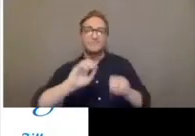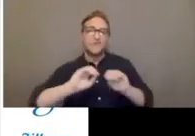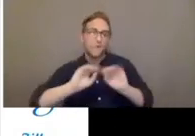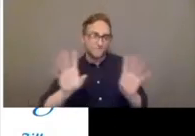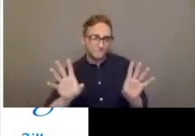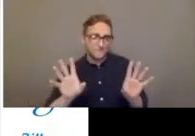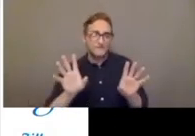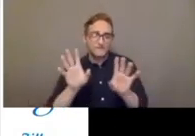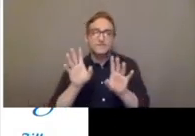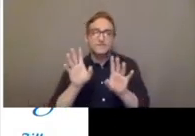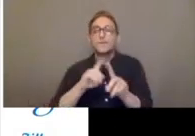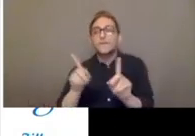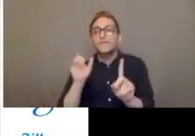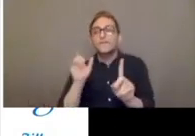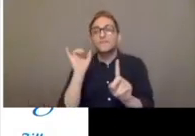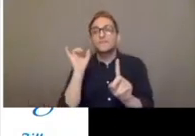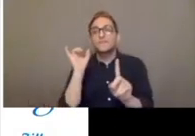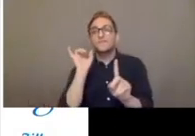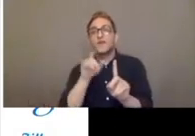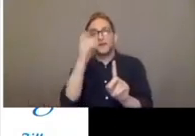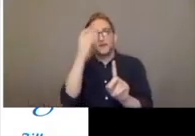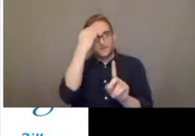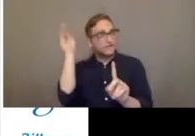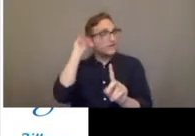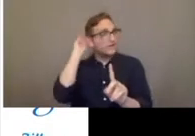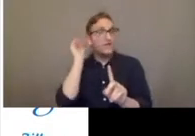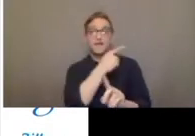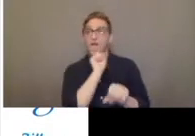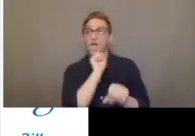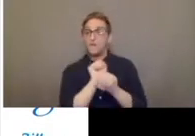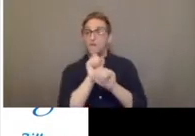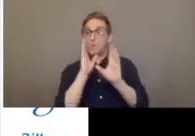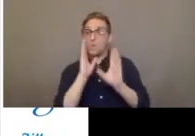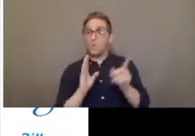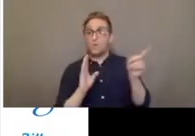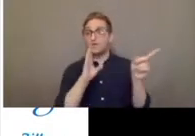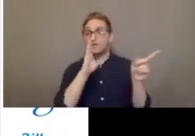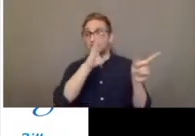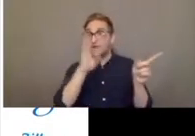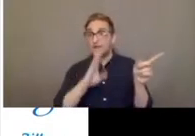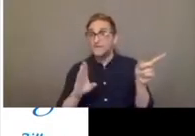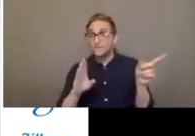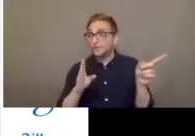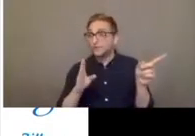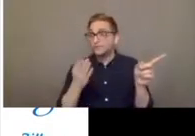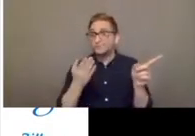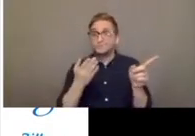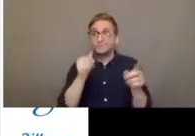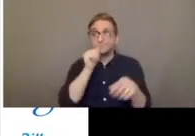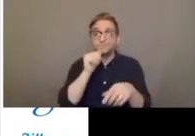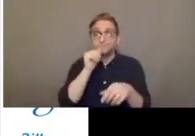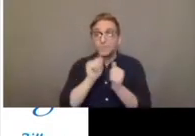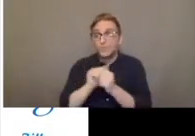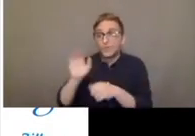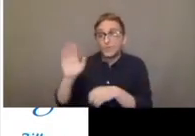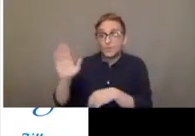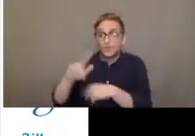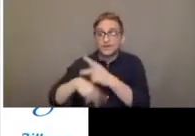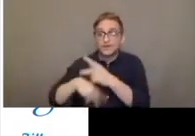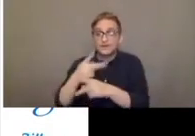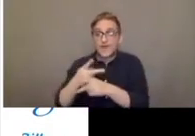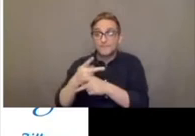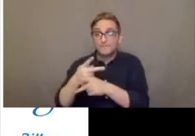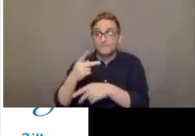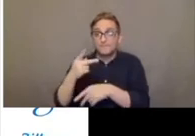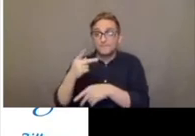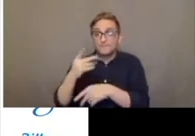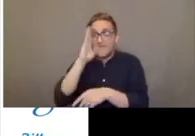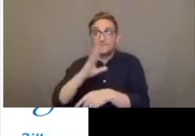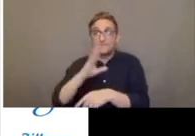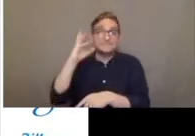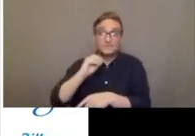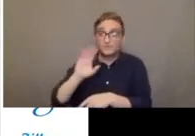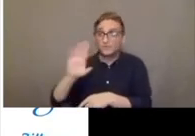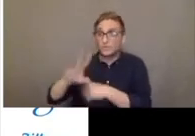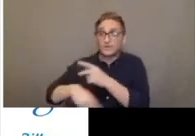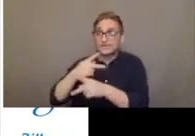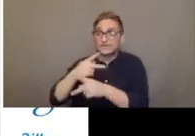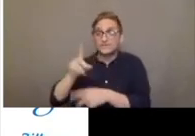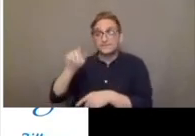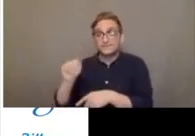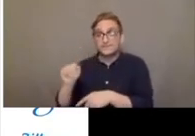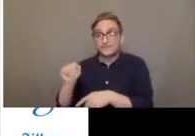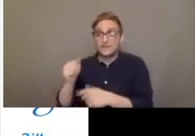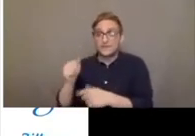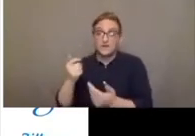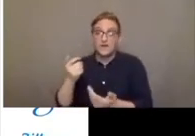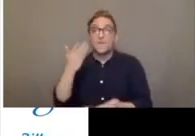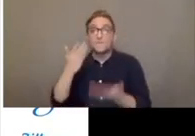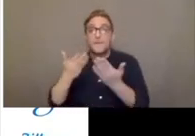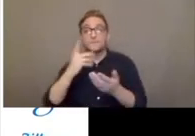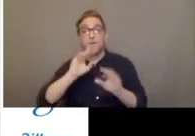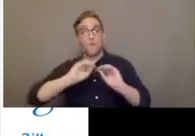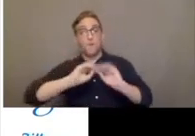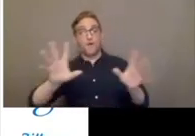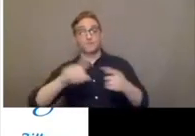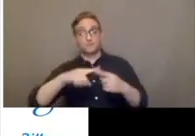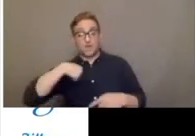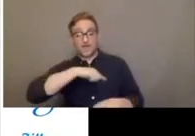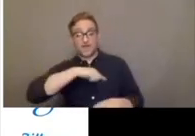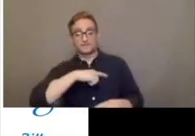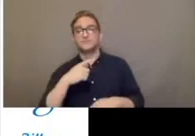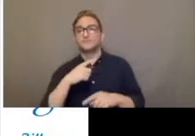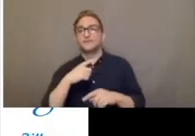I urge people to give employers the benefit of the doubt.